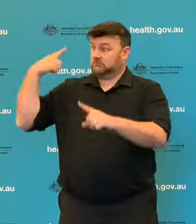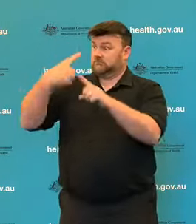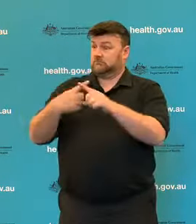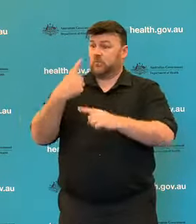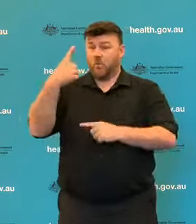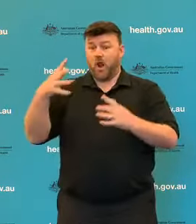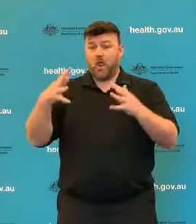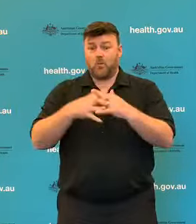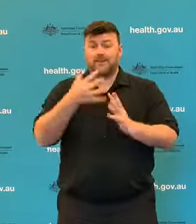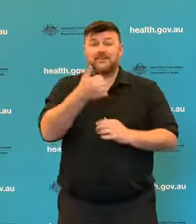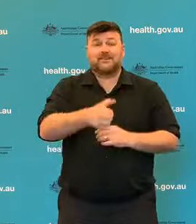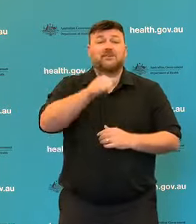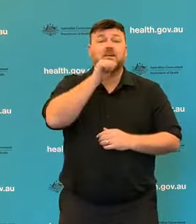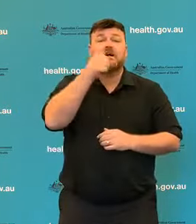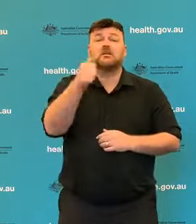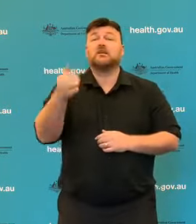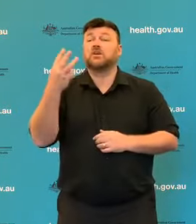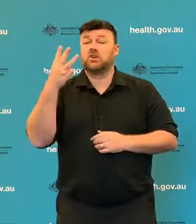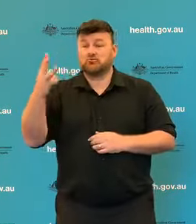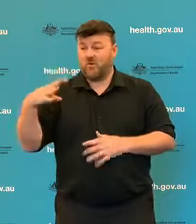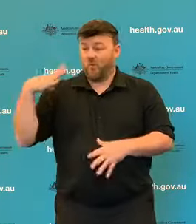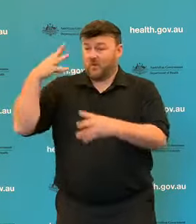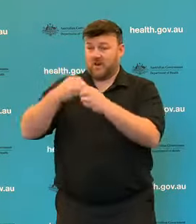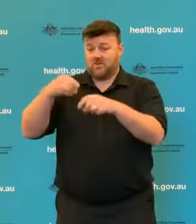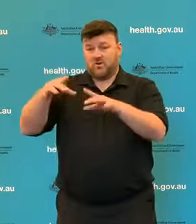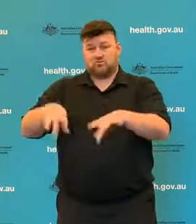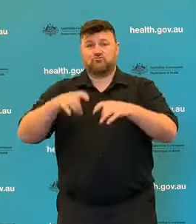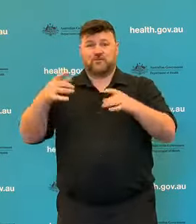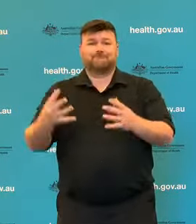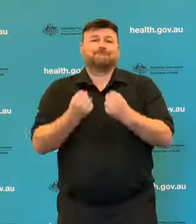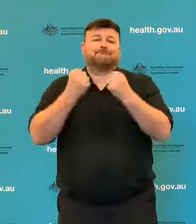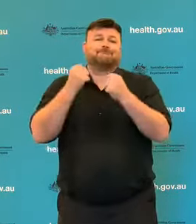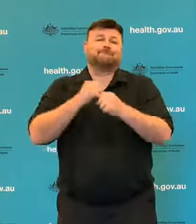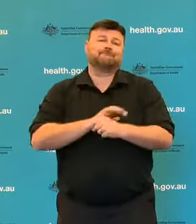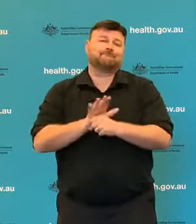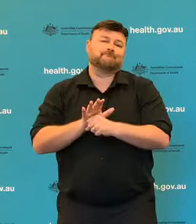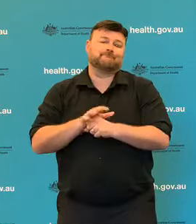new cases of COVID-19 in Australia. This figure continues to fall and